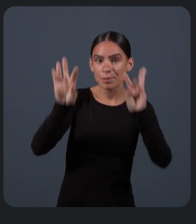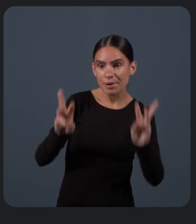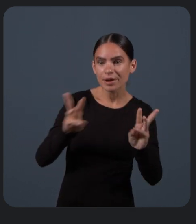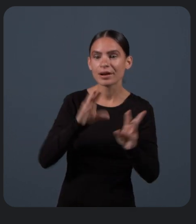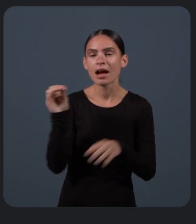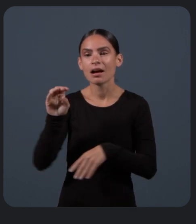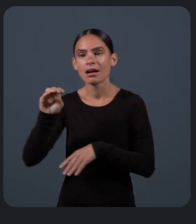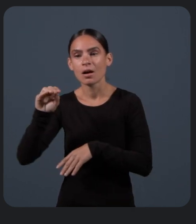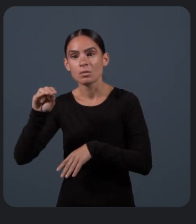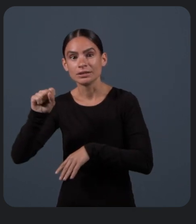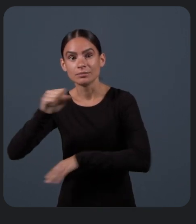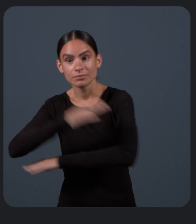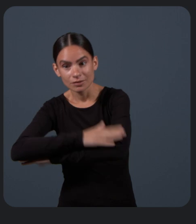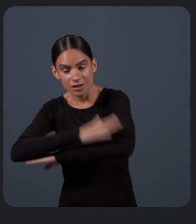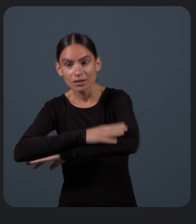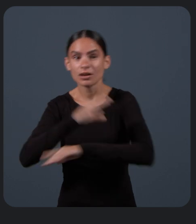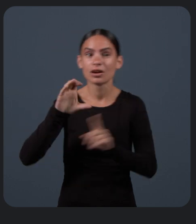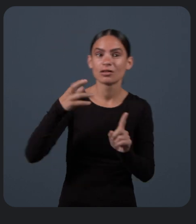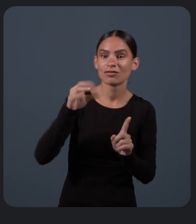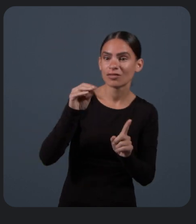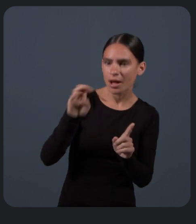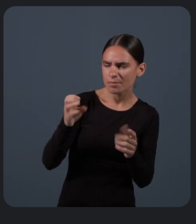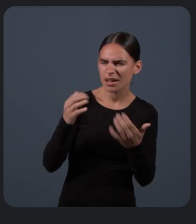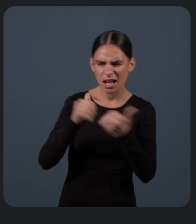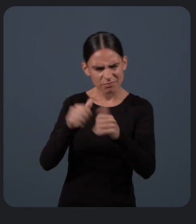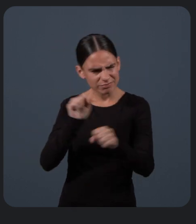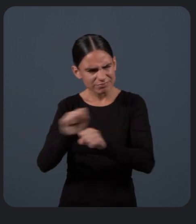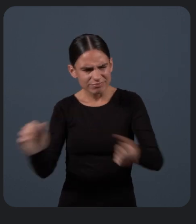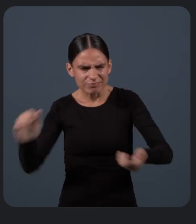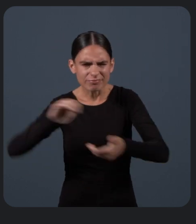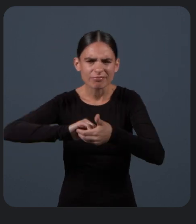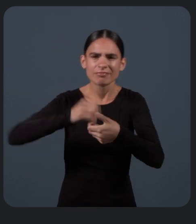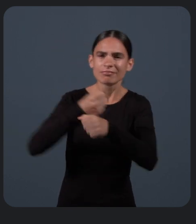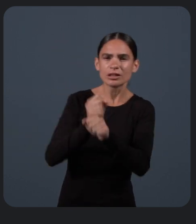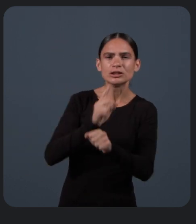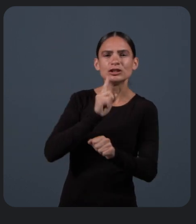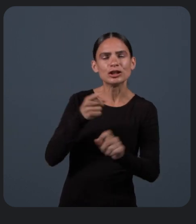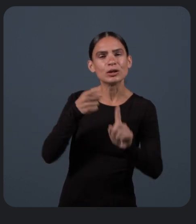the web better for everyone. And you can discover your site's Core Web Vitals